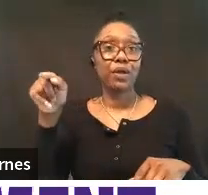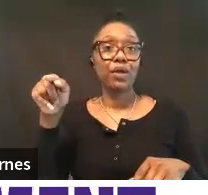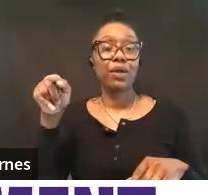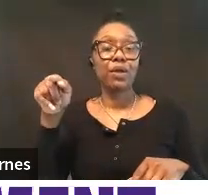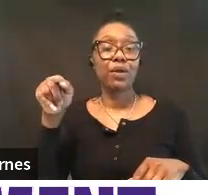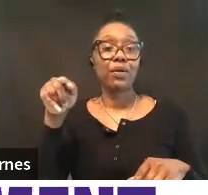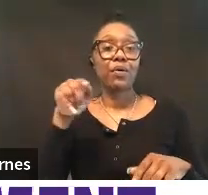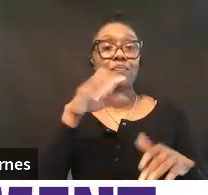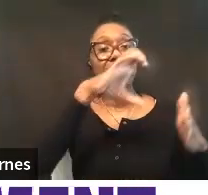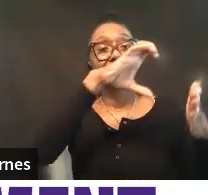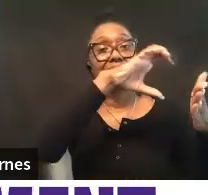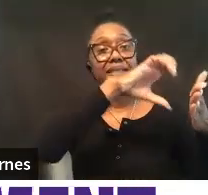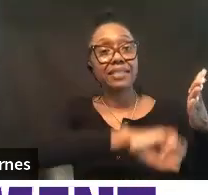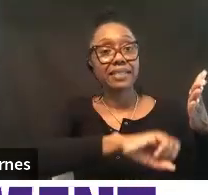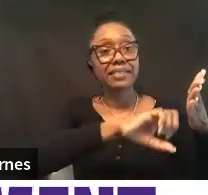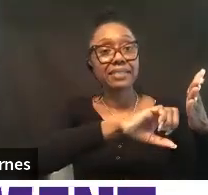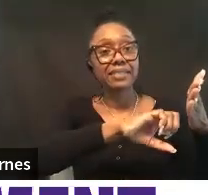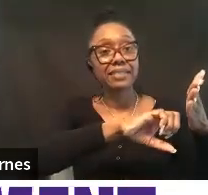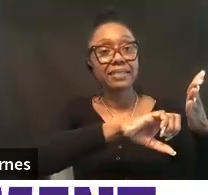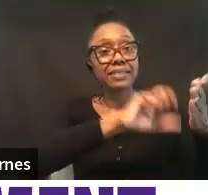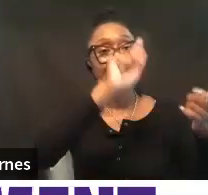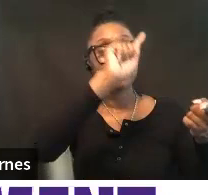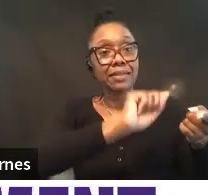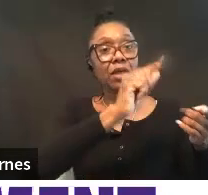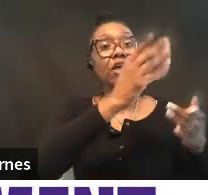You know. Part of their expenses.